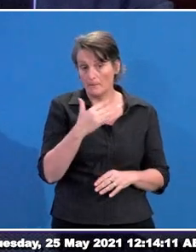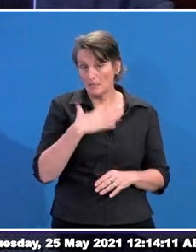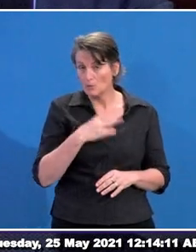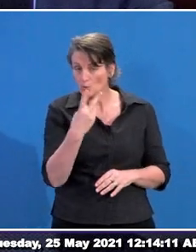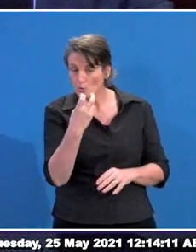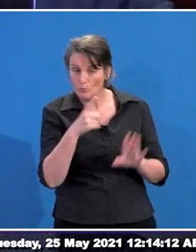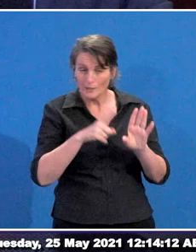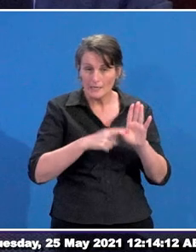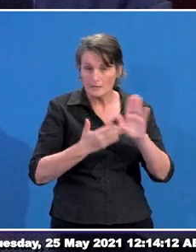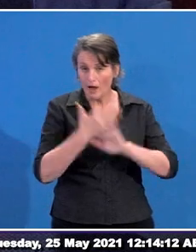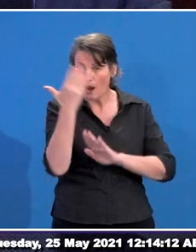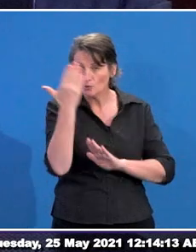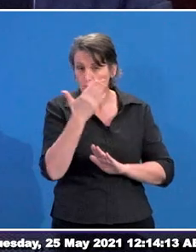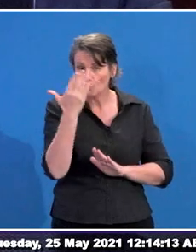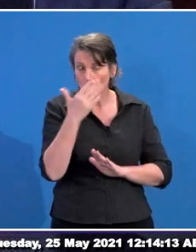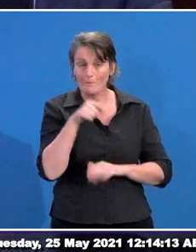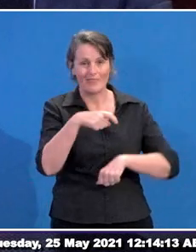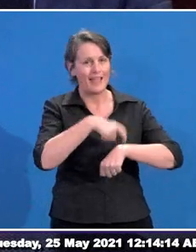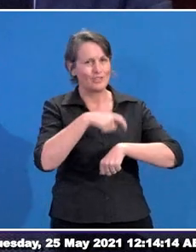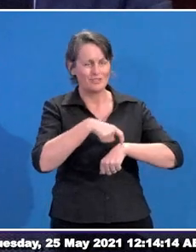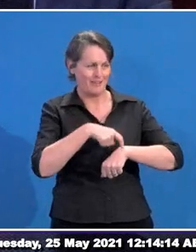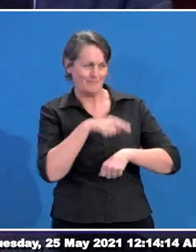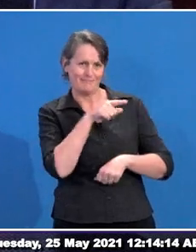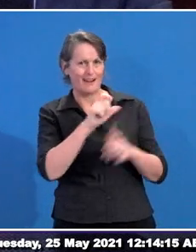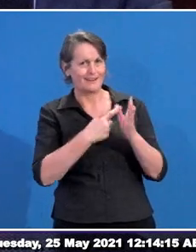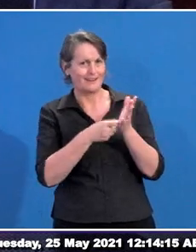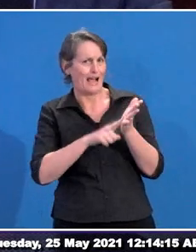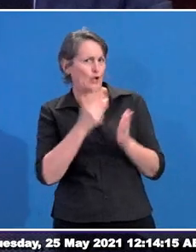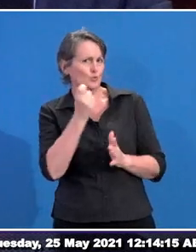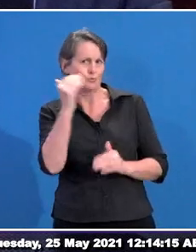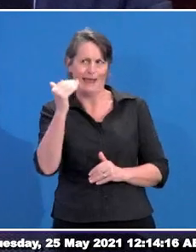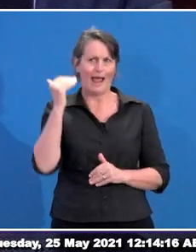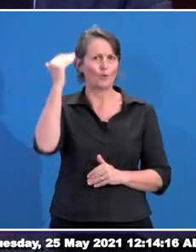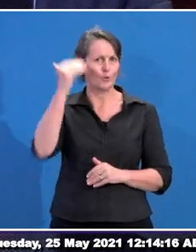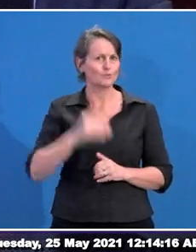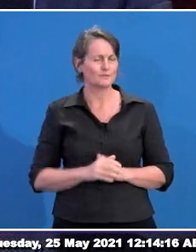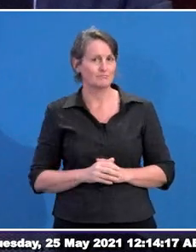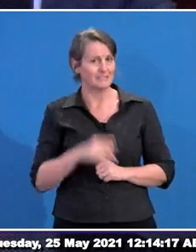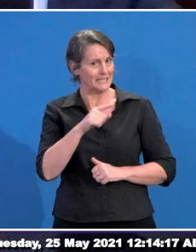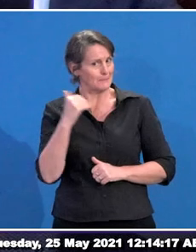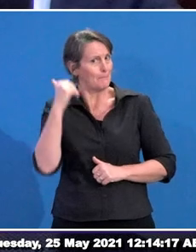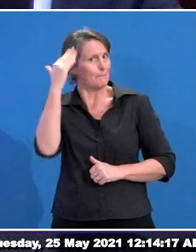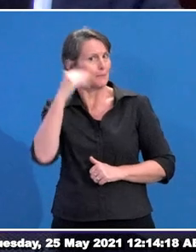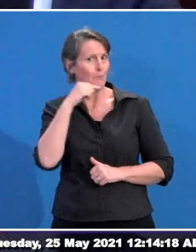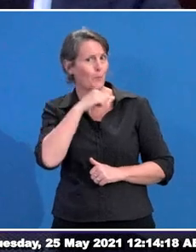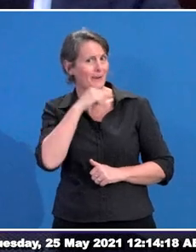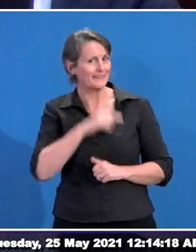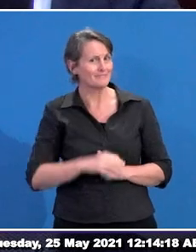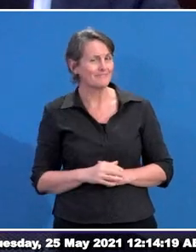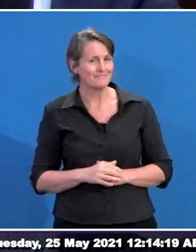But at that stage he was almost an adult. And we've seen he's a big boy, as you say in the video,